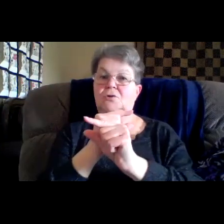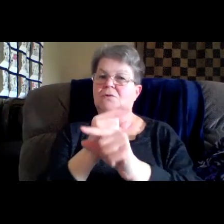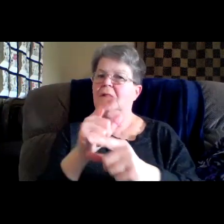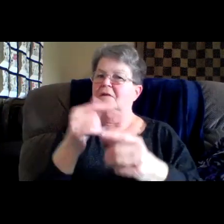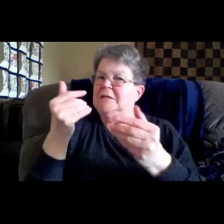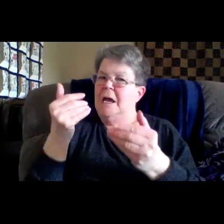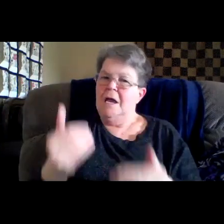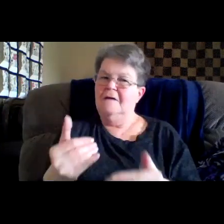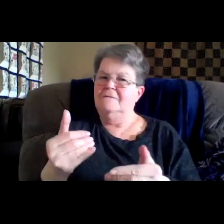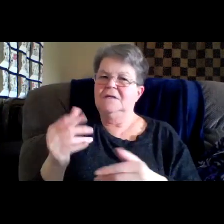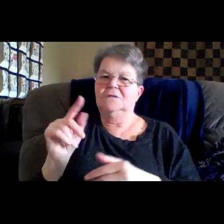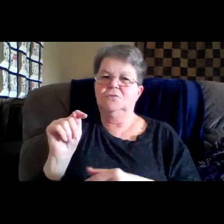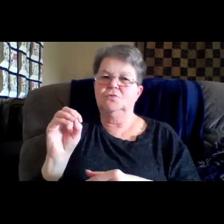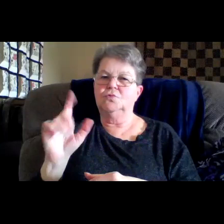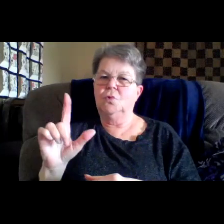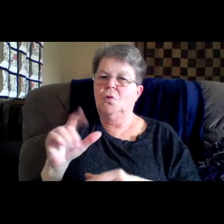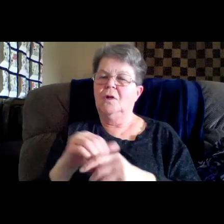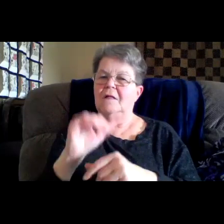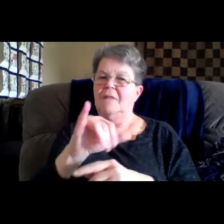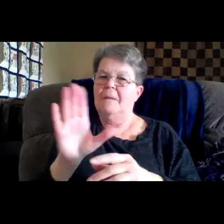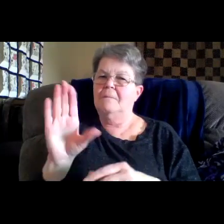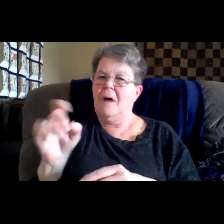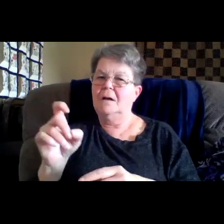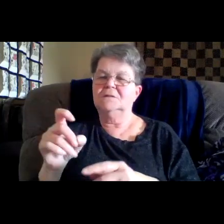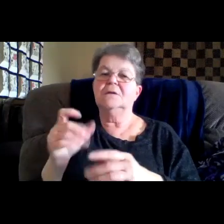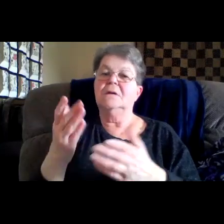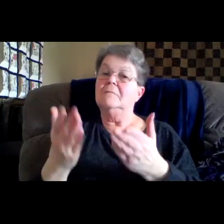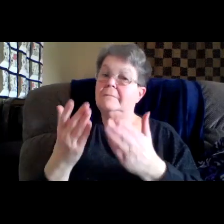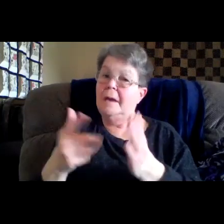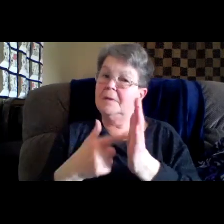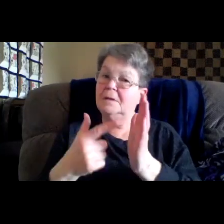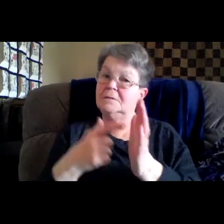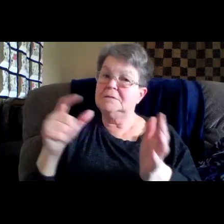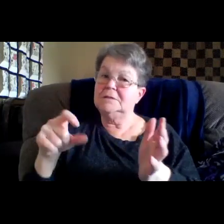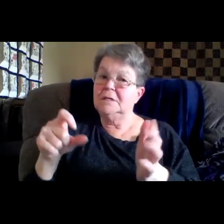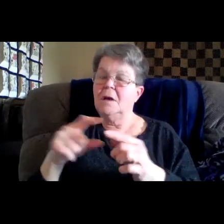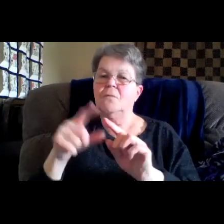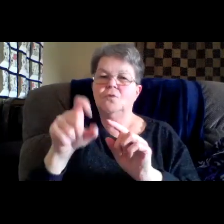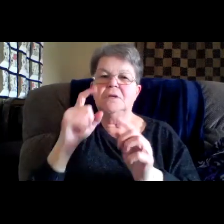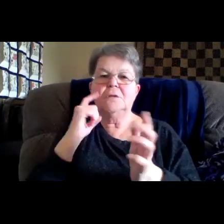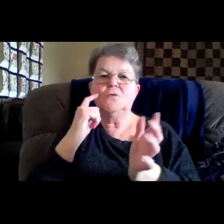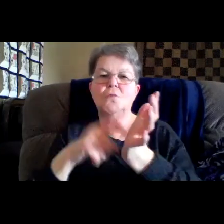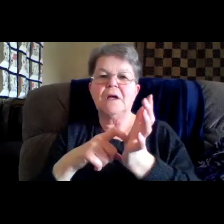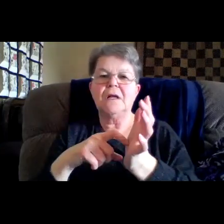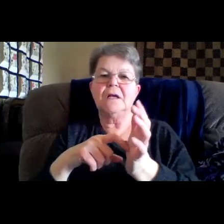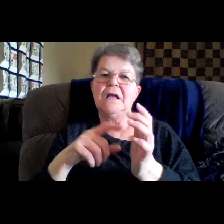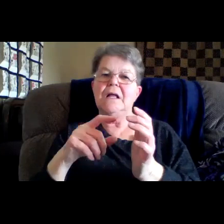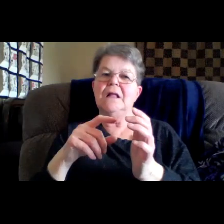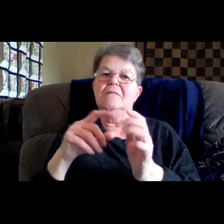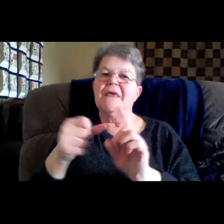in that toolbox. It's sometimes can be necessary, but we have to recognize because of the impact it has on people's ability